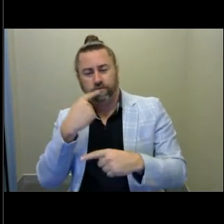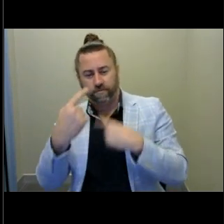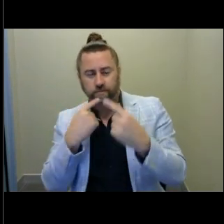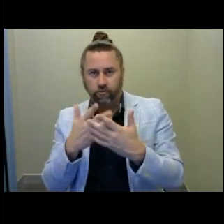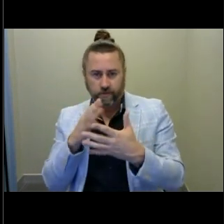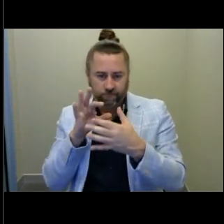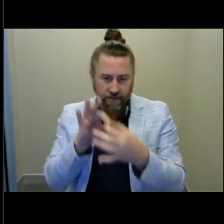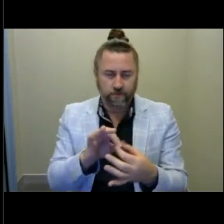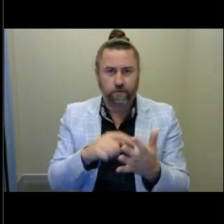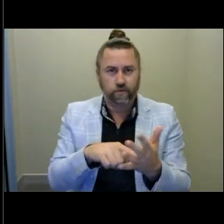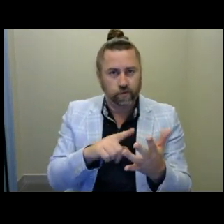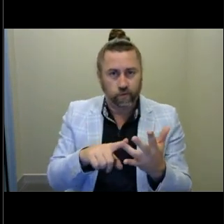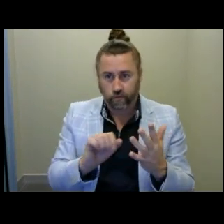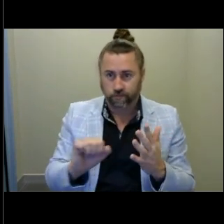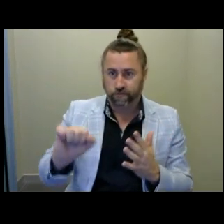to people working within Queensland.